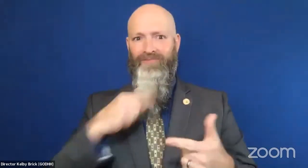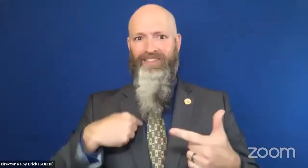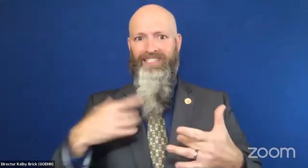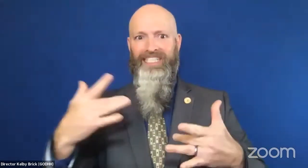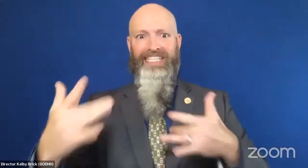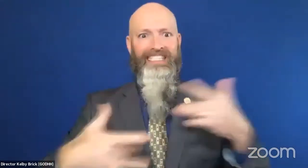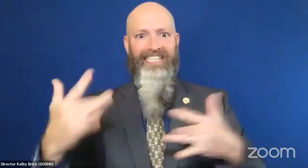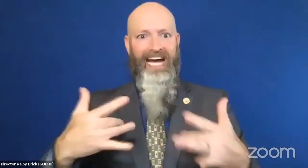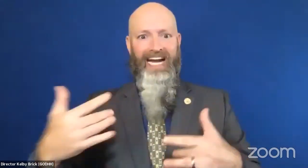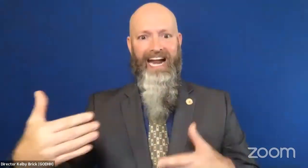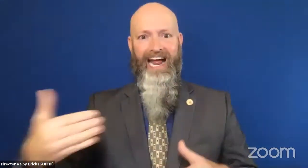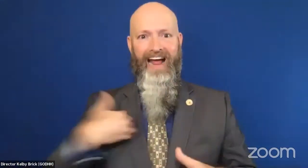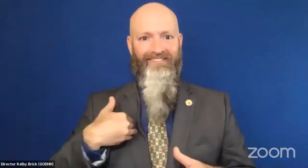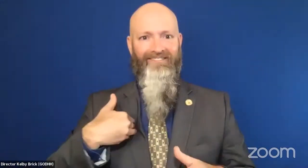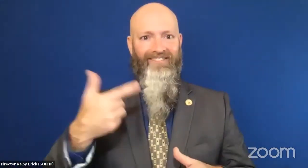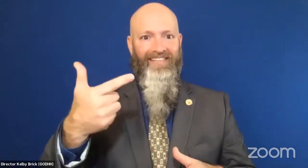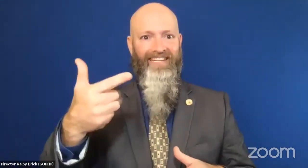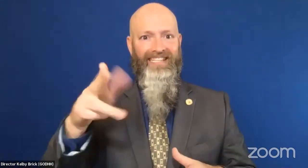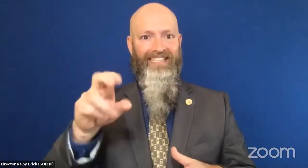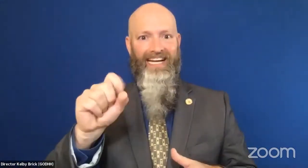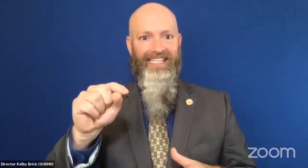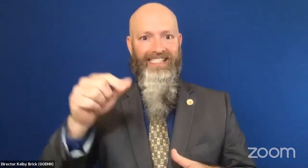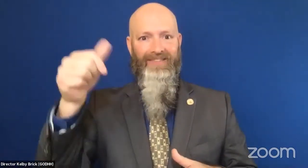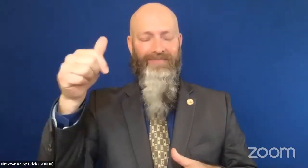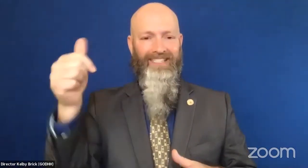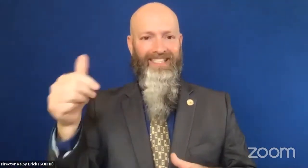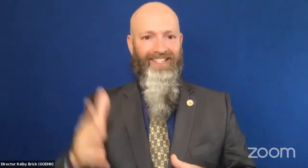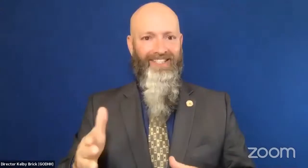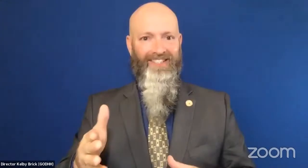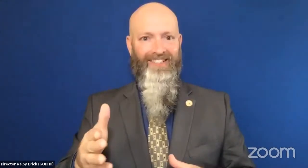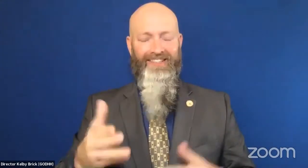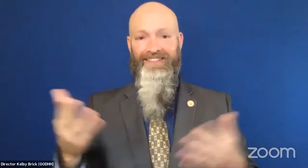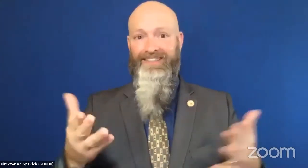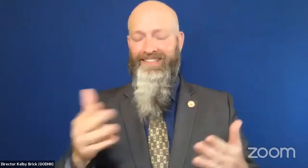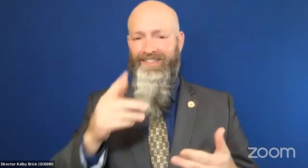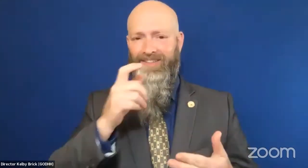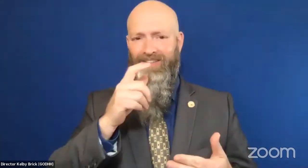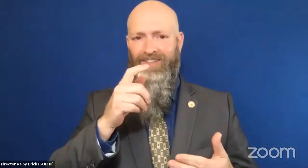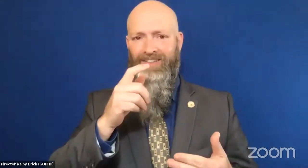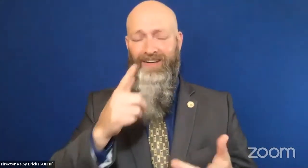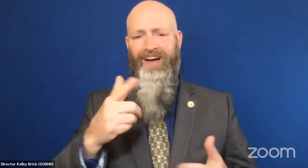individuals this evening, but we are very excited to have a guest speaker with us this